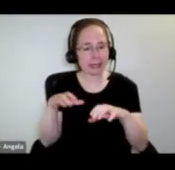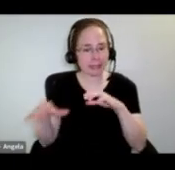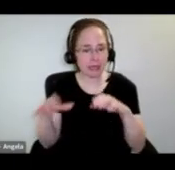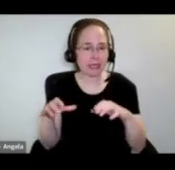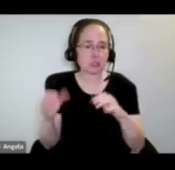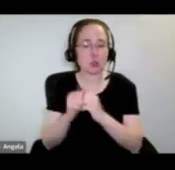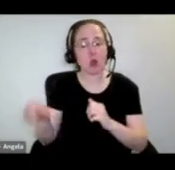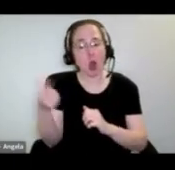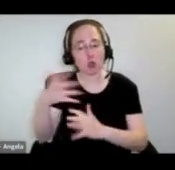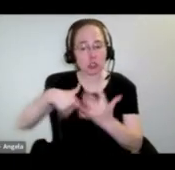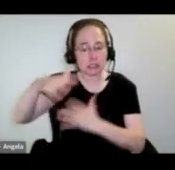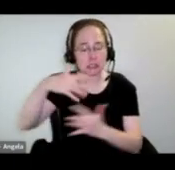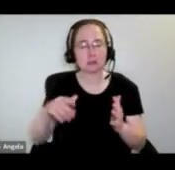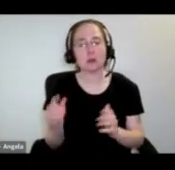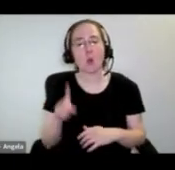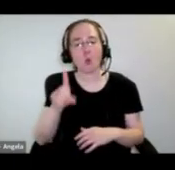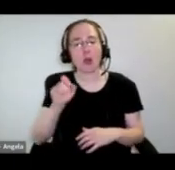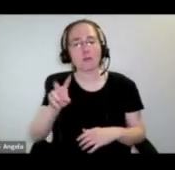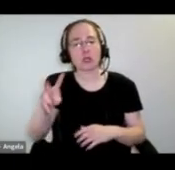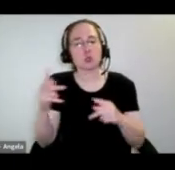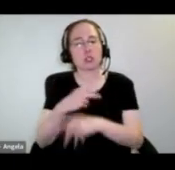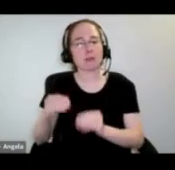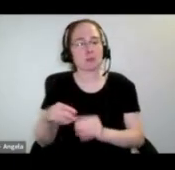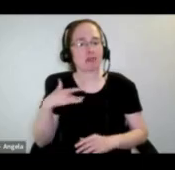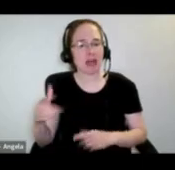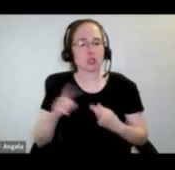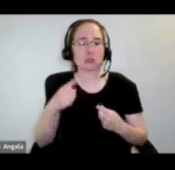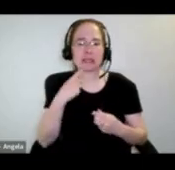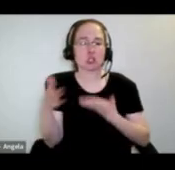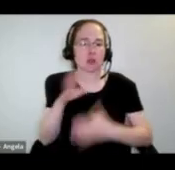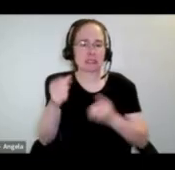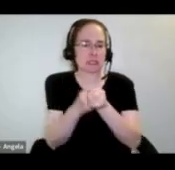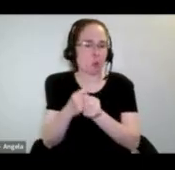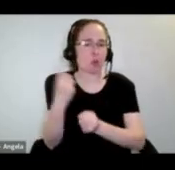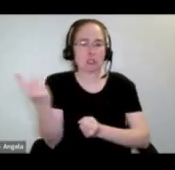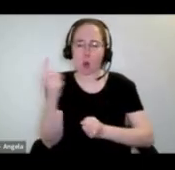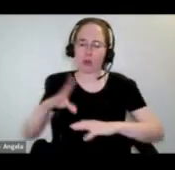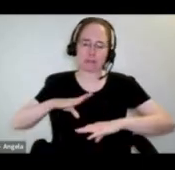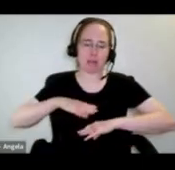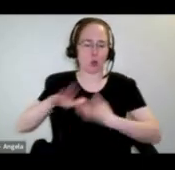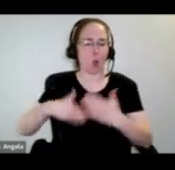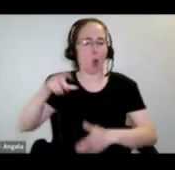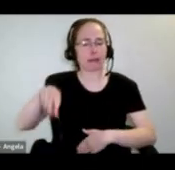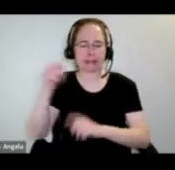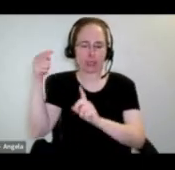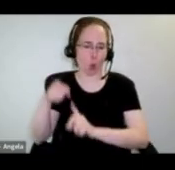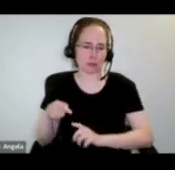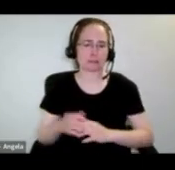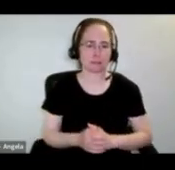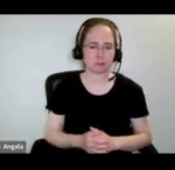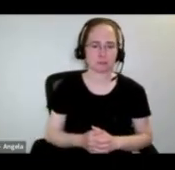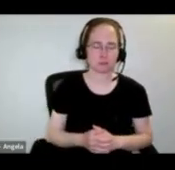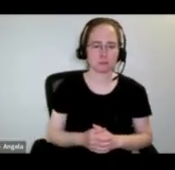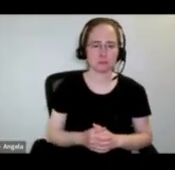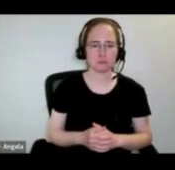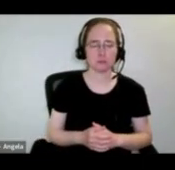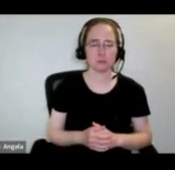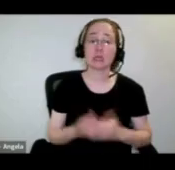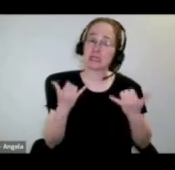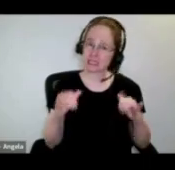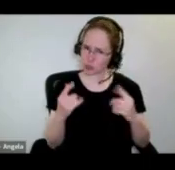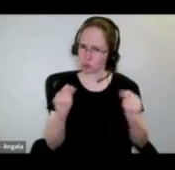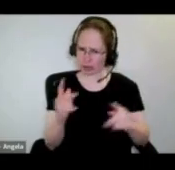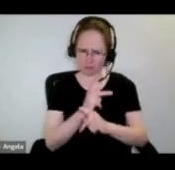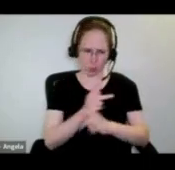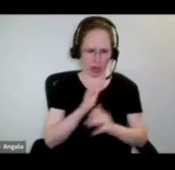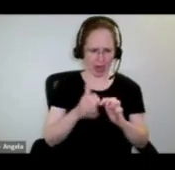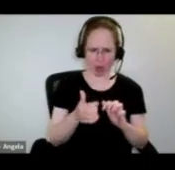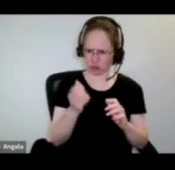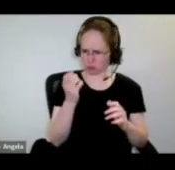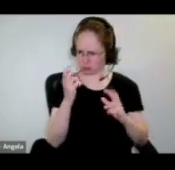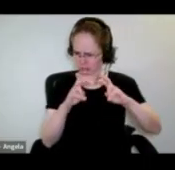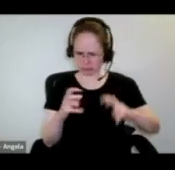Lindsay: They are 1.5 times more likely to take part in community activities with others, and they are 1.2 times more likely to say services and supports always meet all their needs and goals.